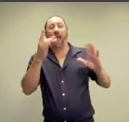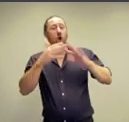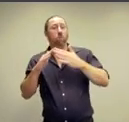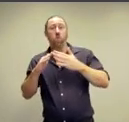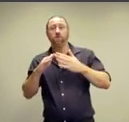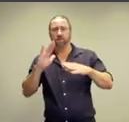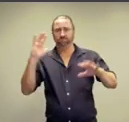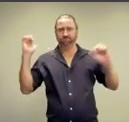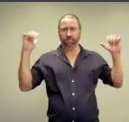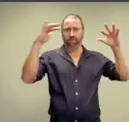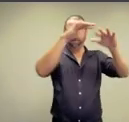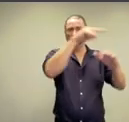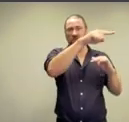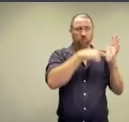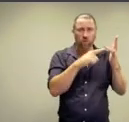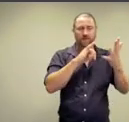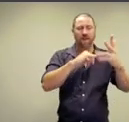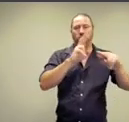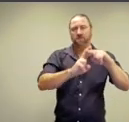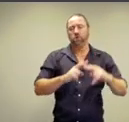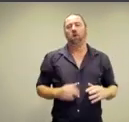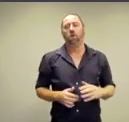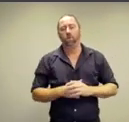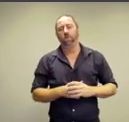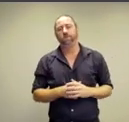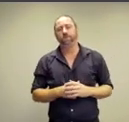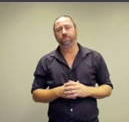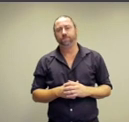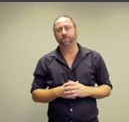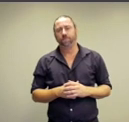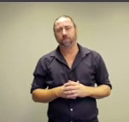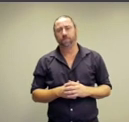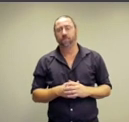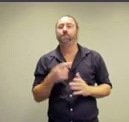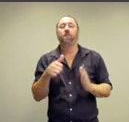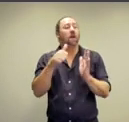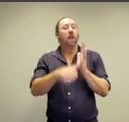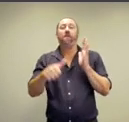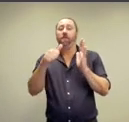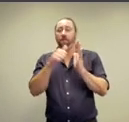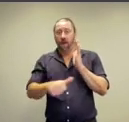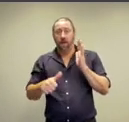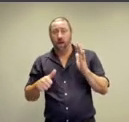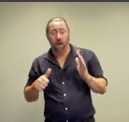the United States. A key player in the growth